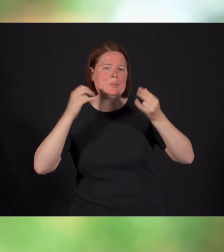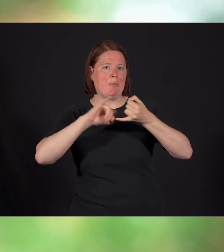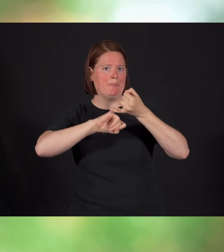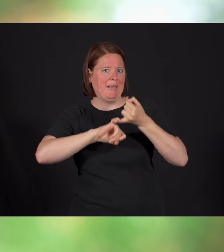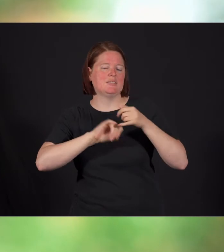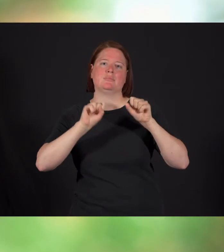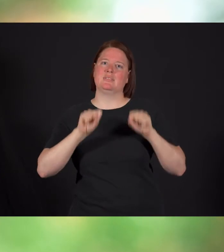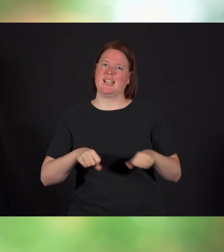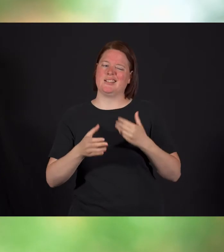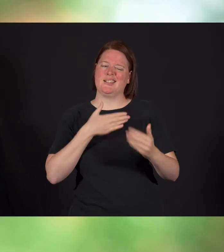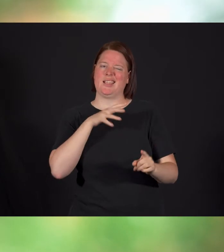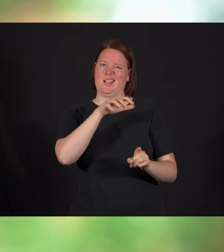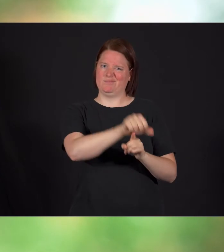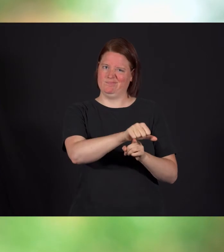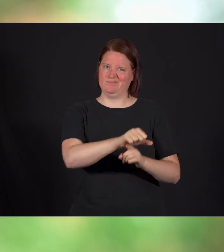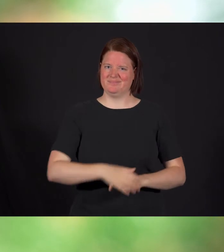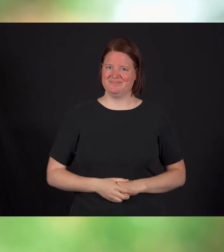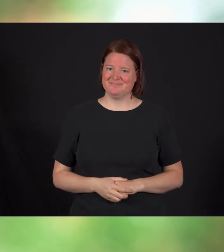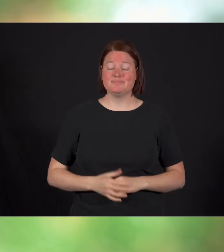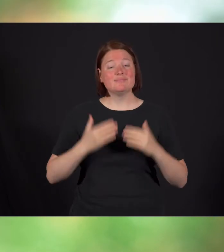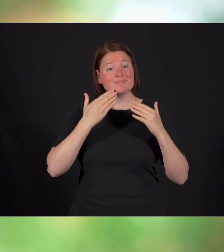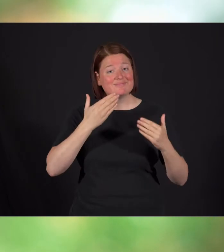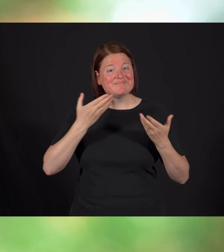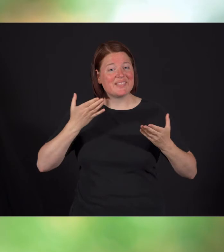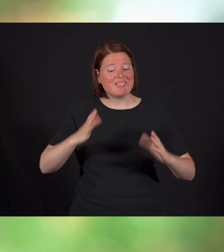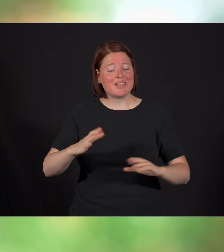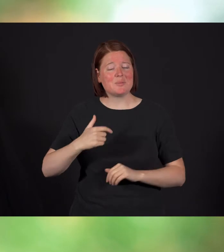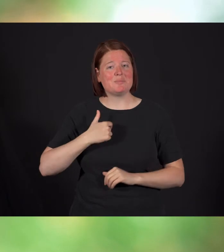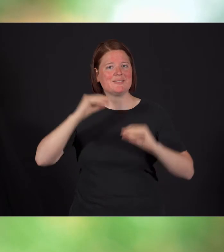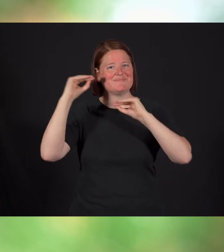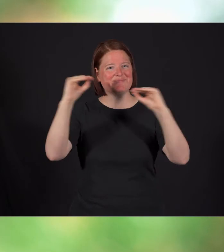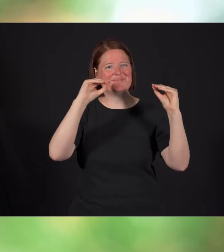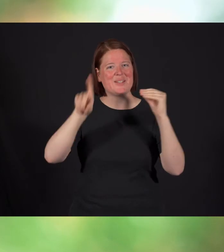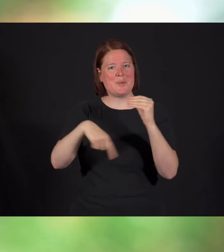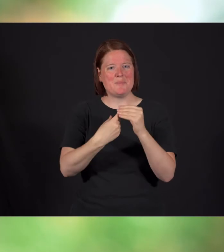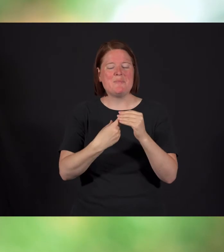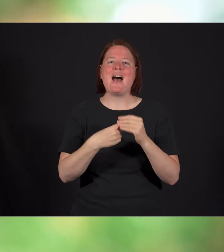Thank you all so much for letting me introduce you to Doctor Who and for letting us teach you a little bit about the owls that make Michigan their home.